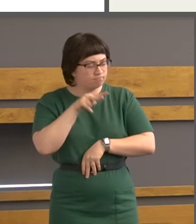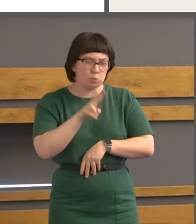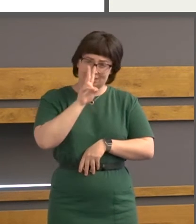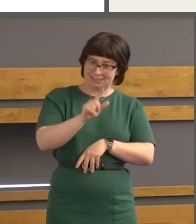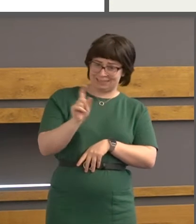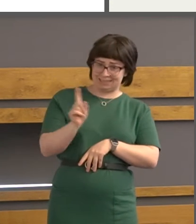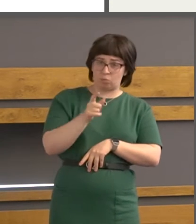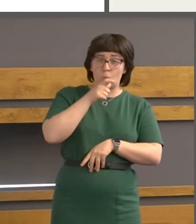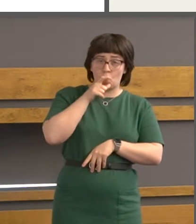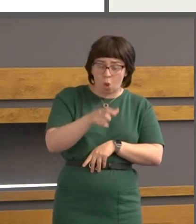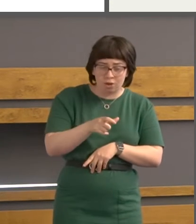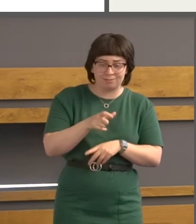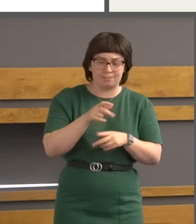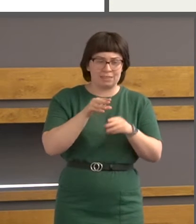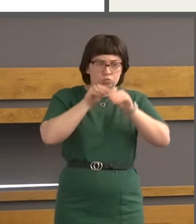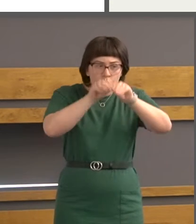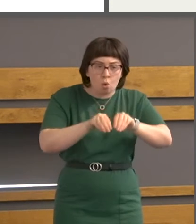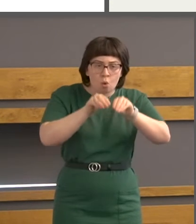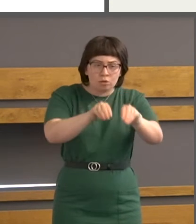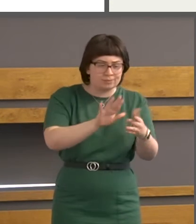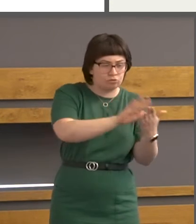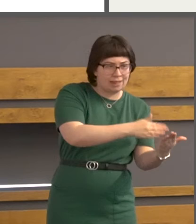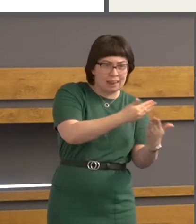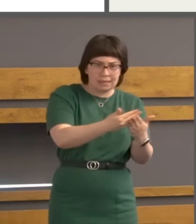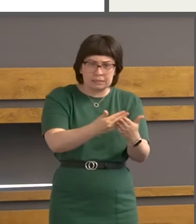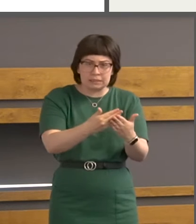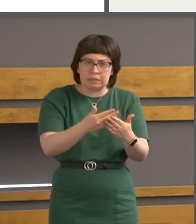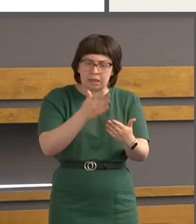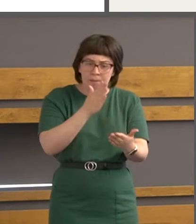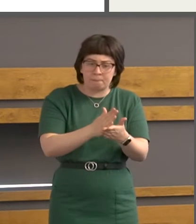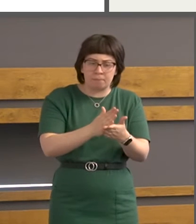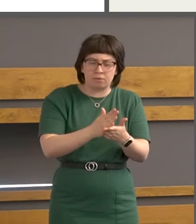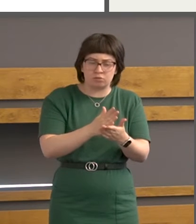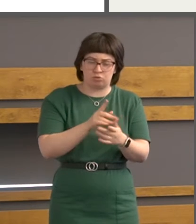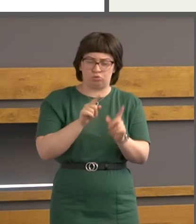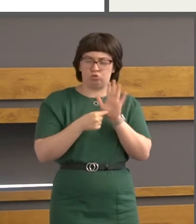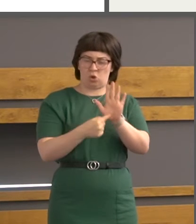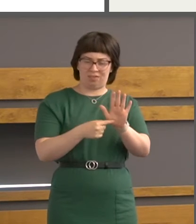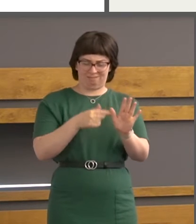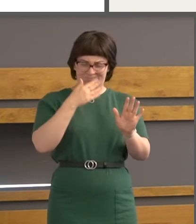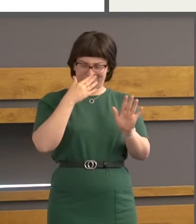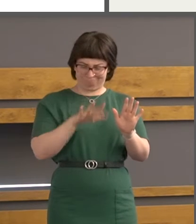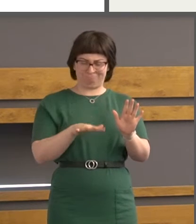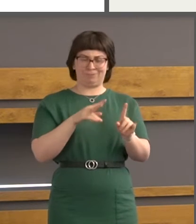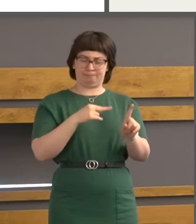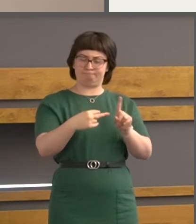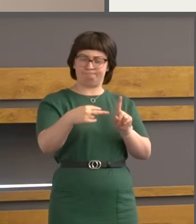that were being taught to then be translated also kind of reveal that attitude. And for me, it was clear